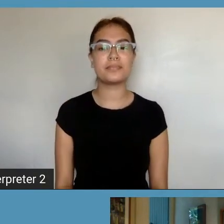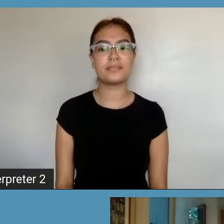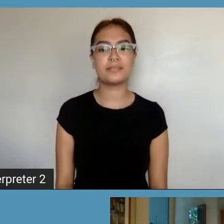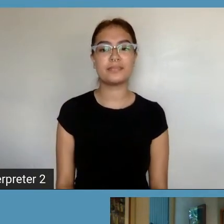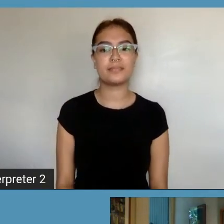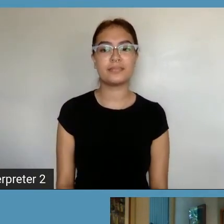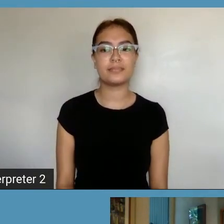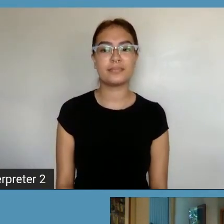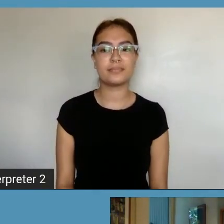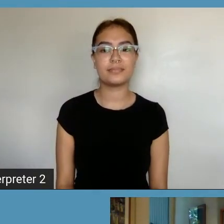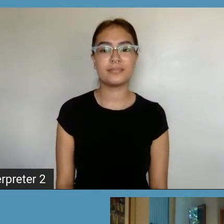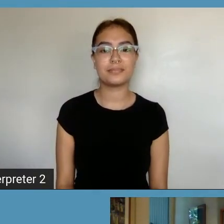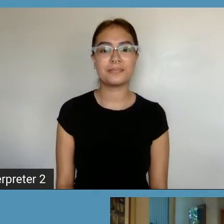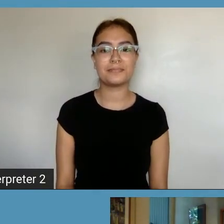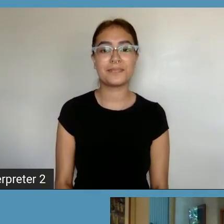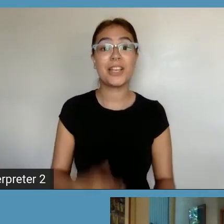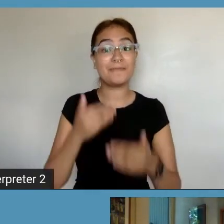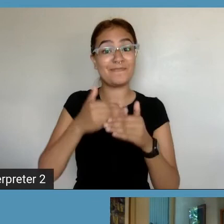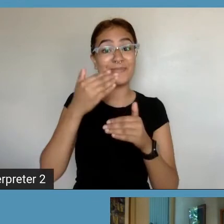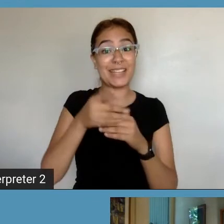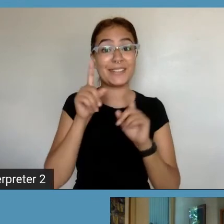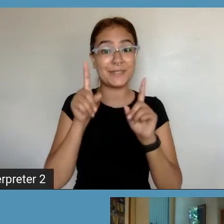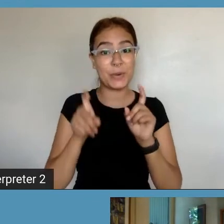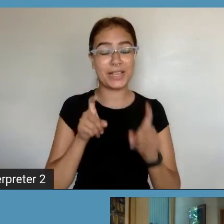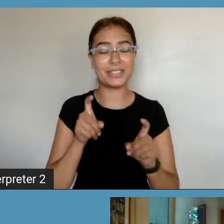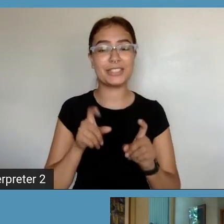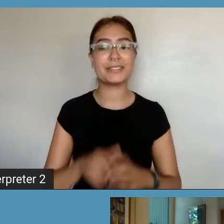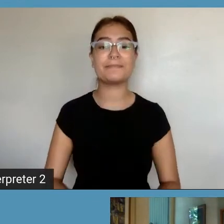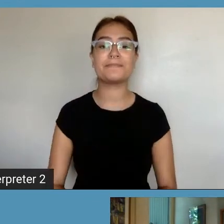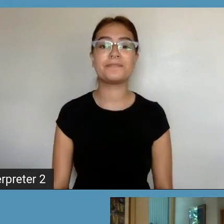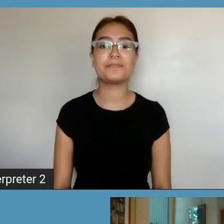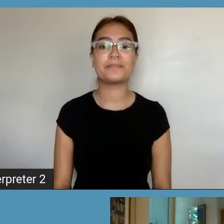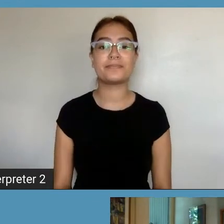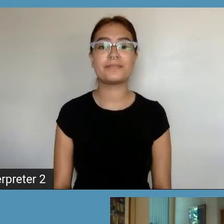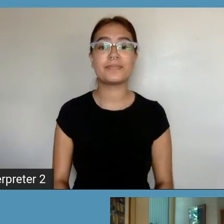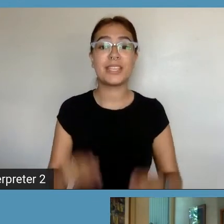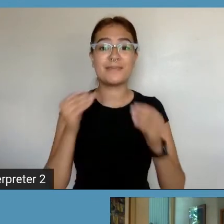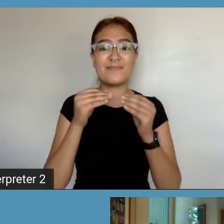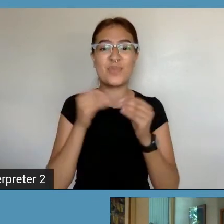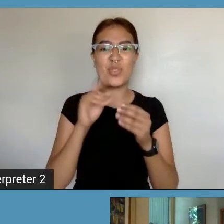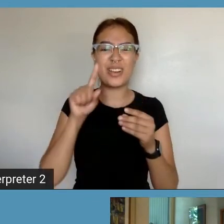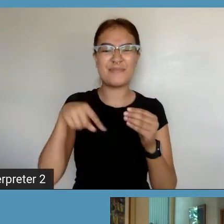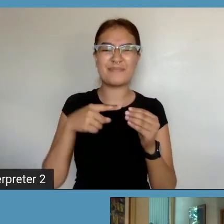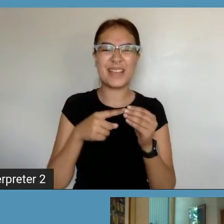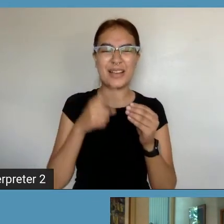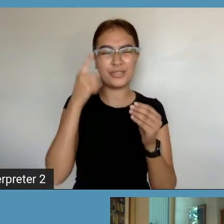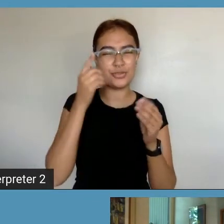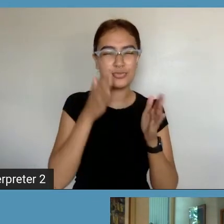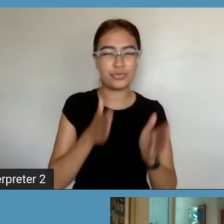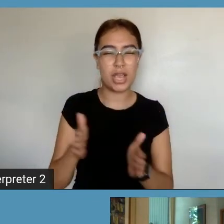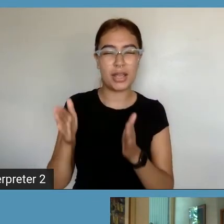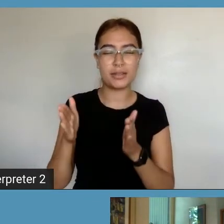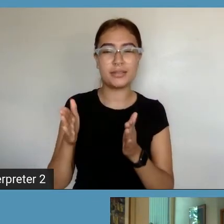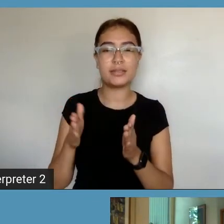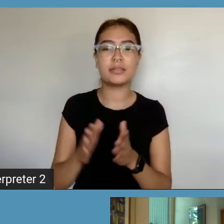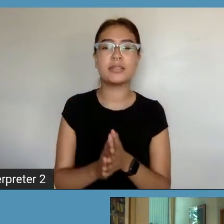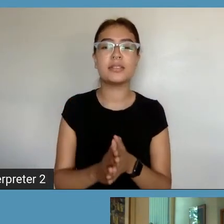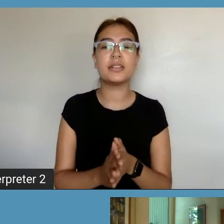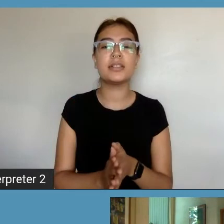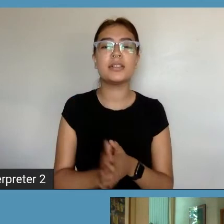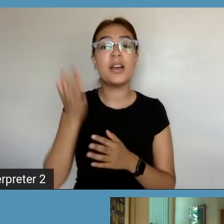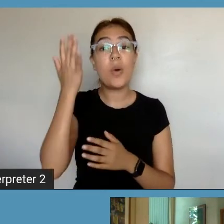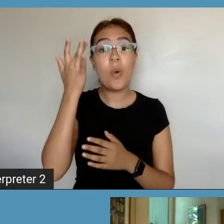Our next question, more about the strategy of this, why does the uniqueness of the collection as